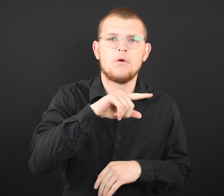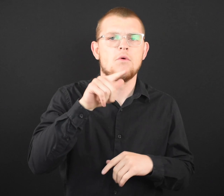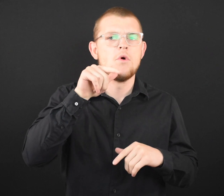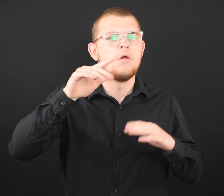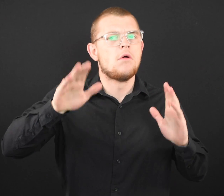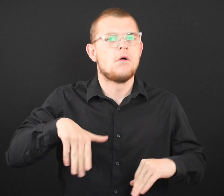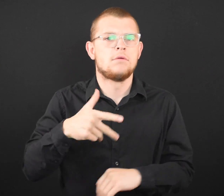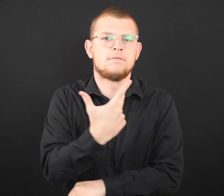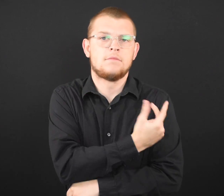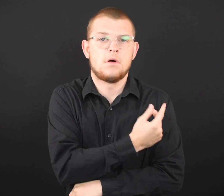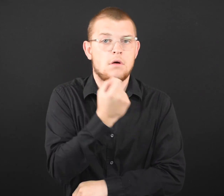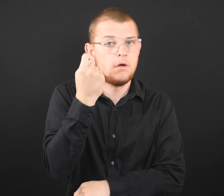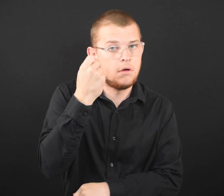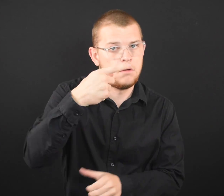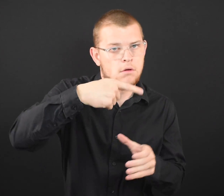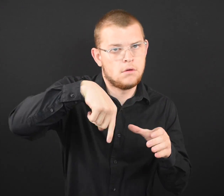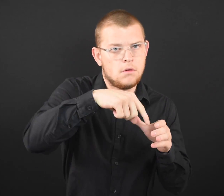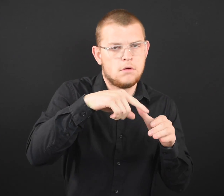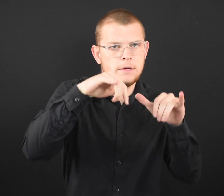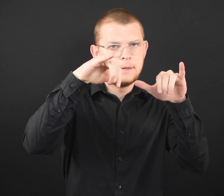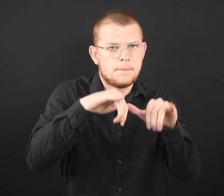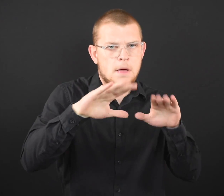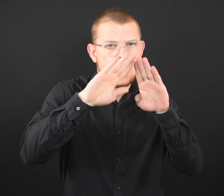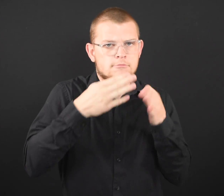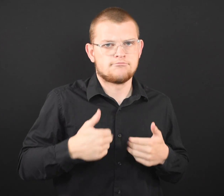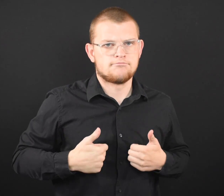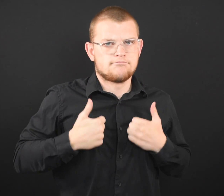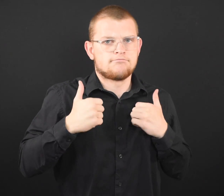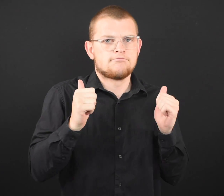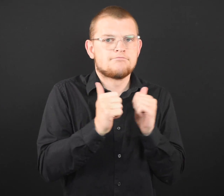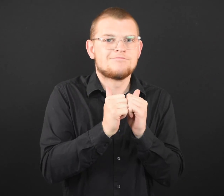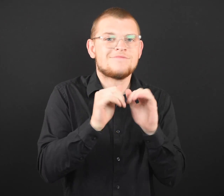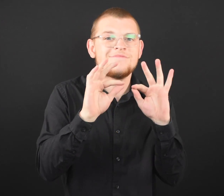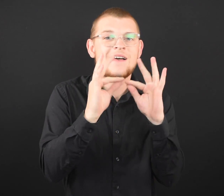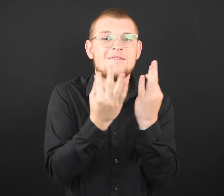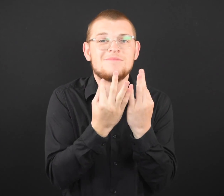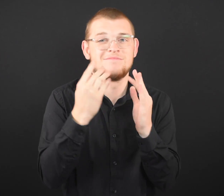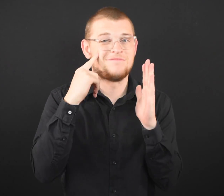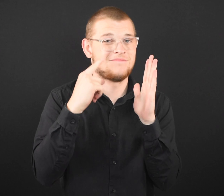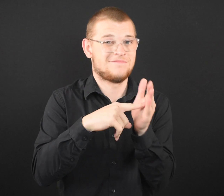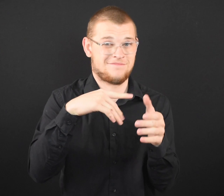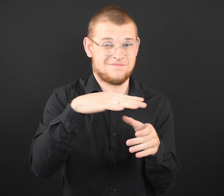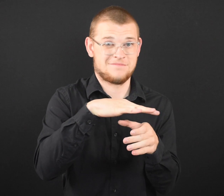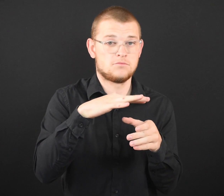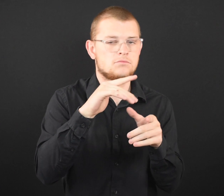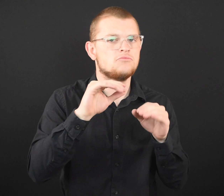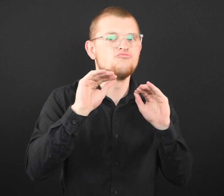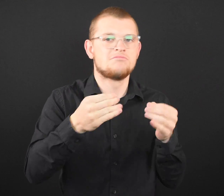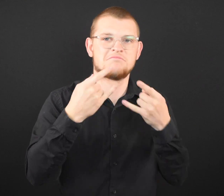people from one other household (for example, visiting with relatives who all live together)